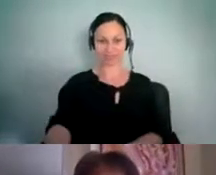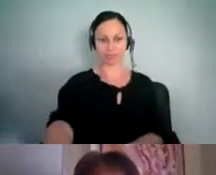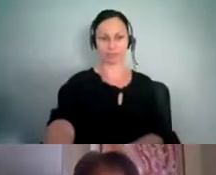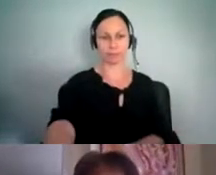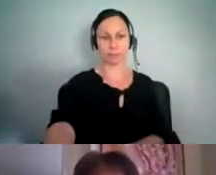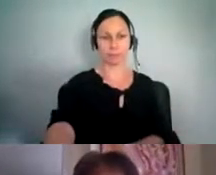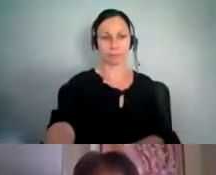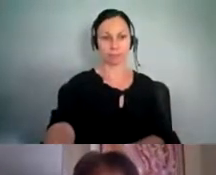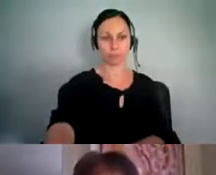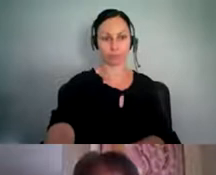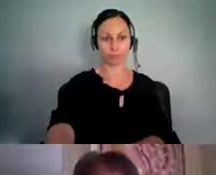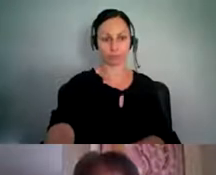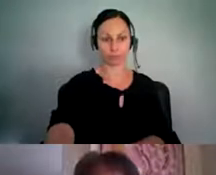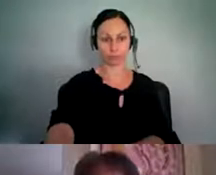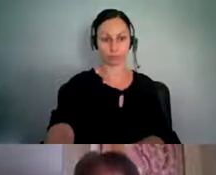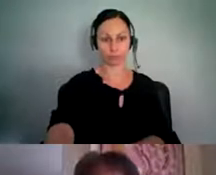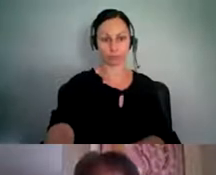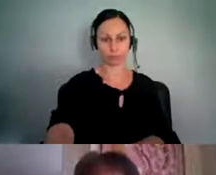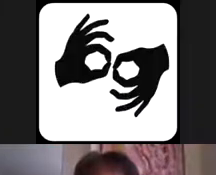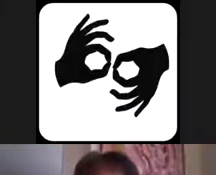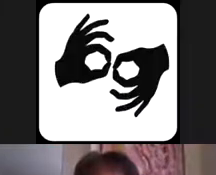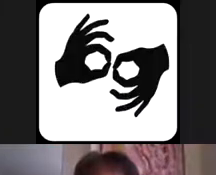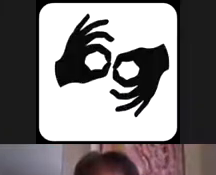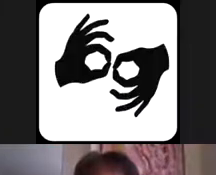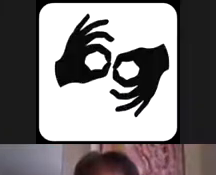which is the traditional lands of the Calusa people, of